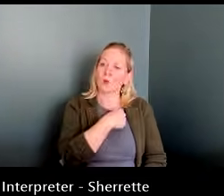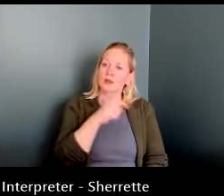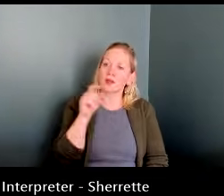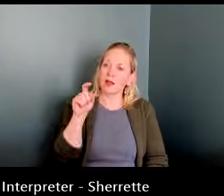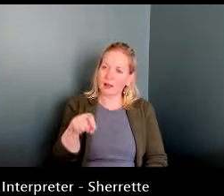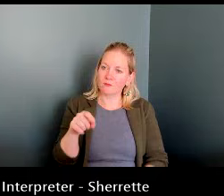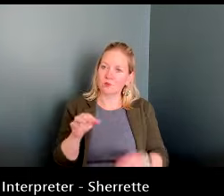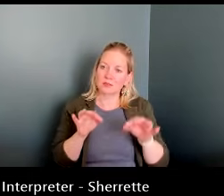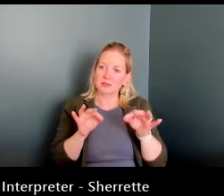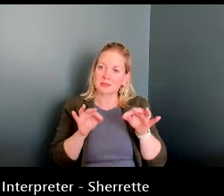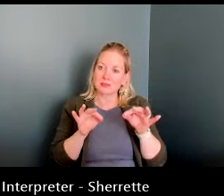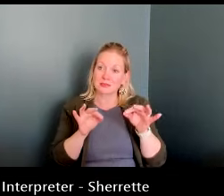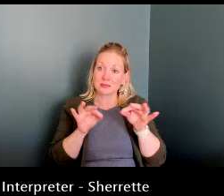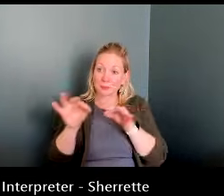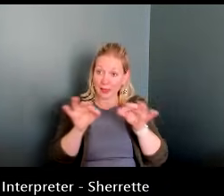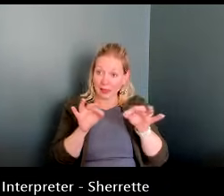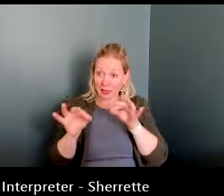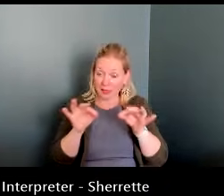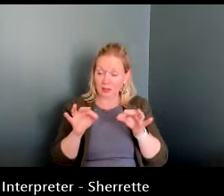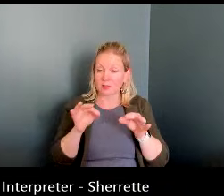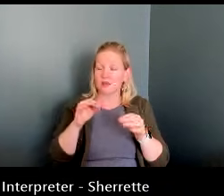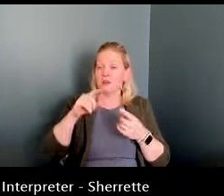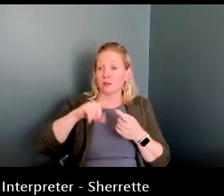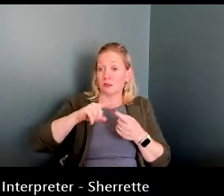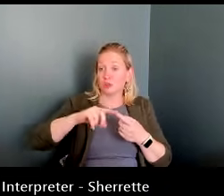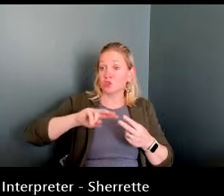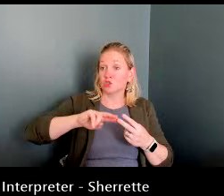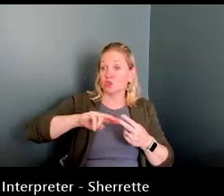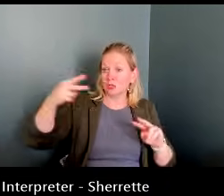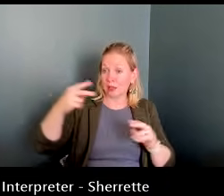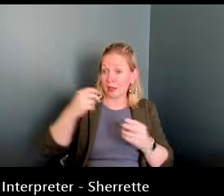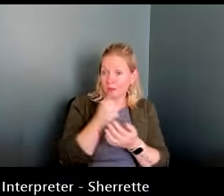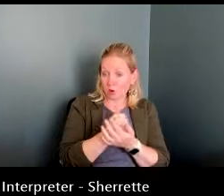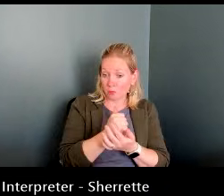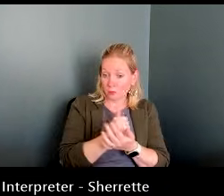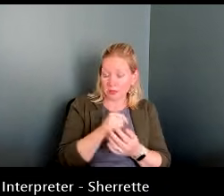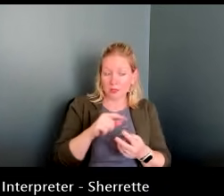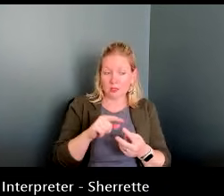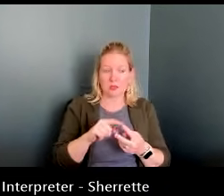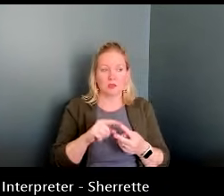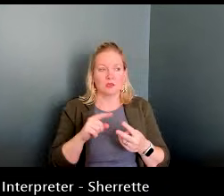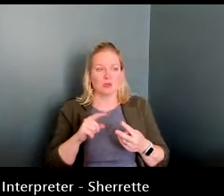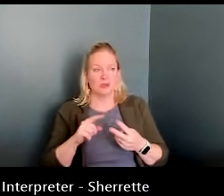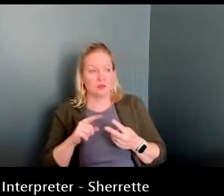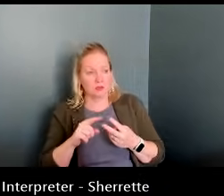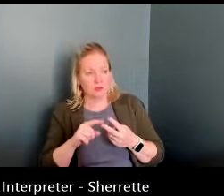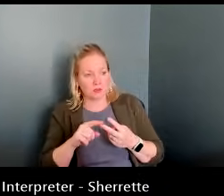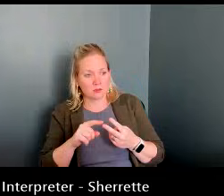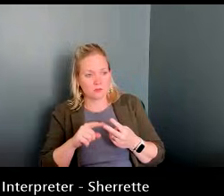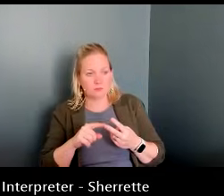when it comes to gene therapy and when it comes to the decision about whether to